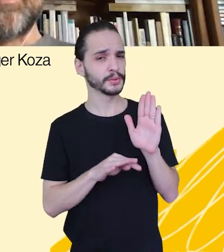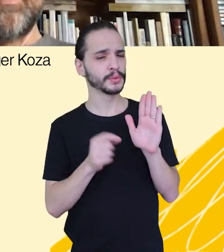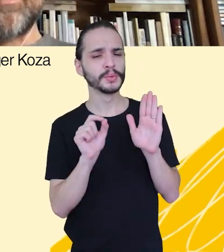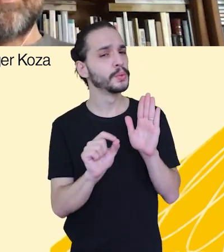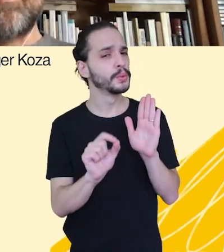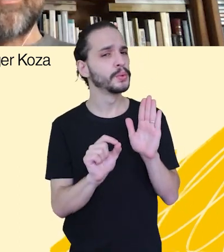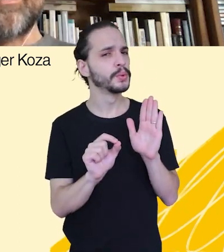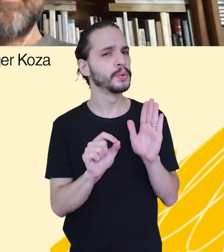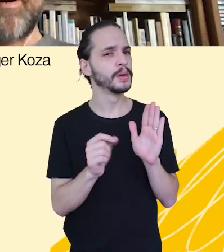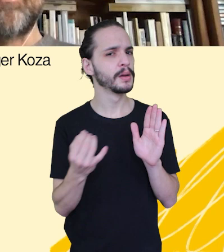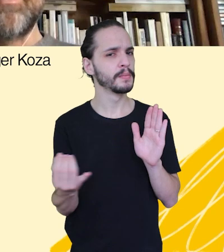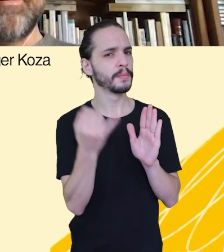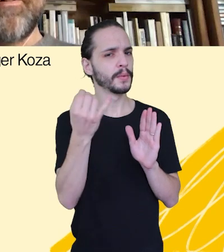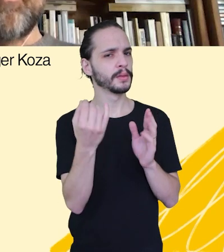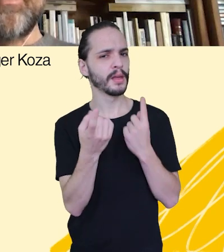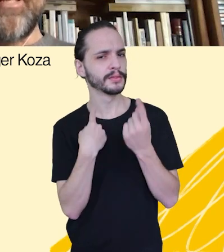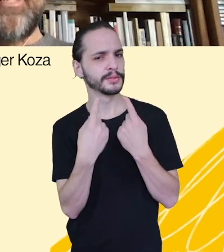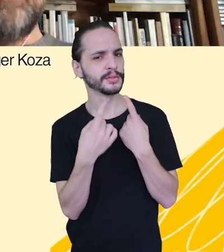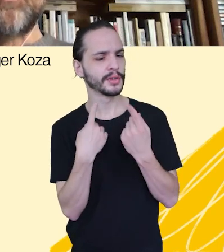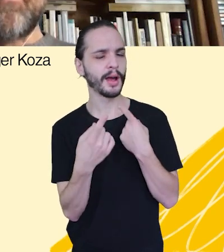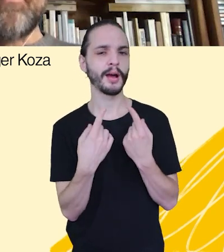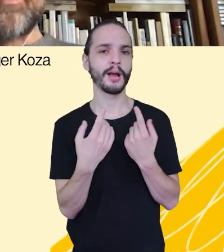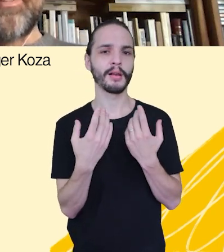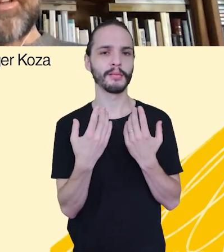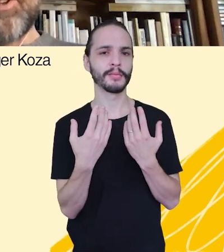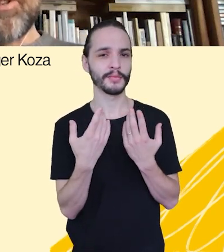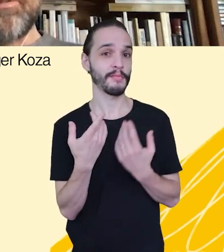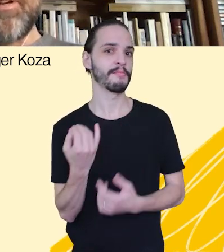Because in certain ways it's about the limit of representation.